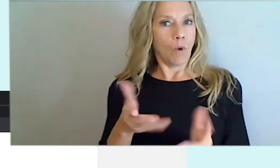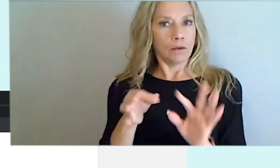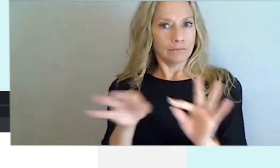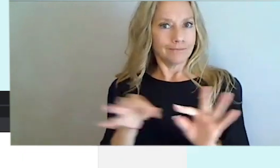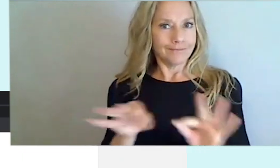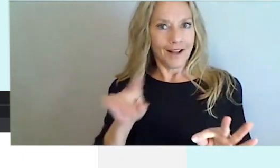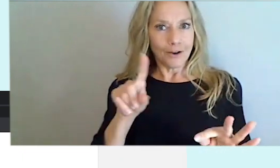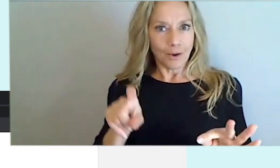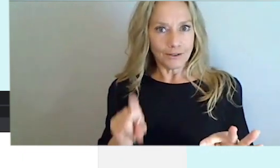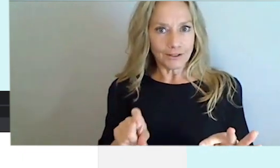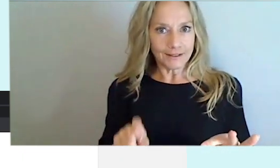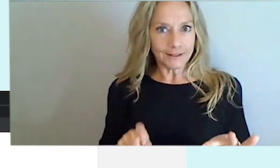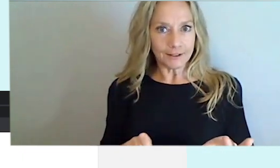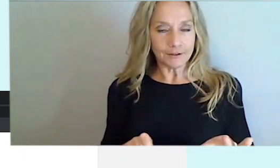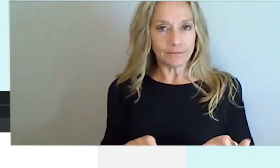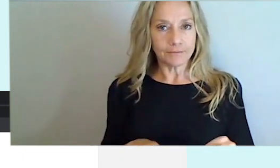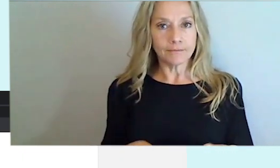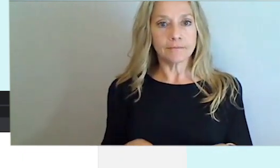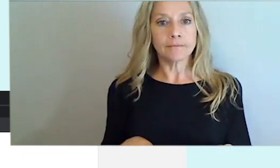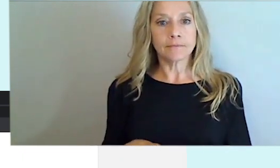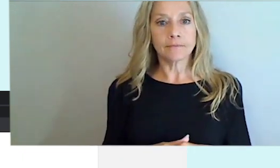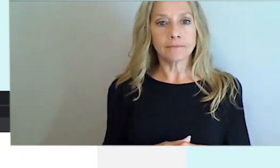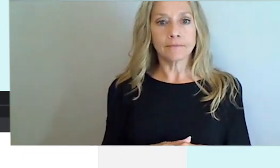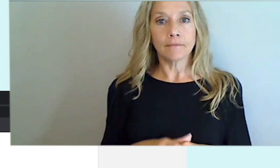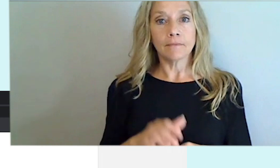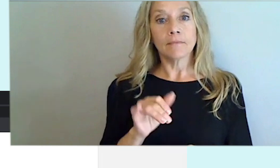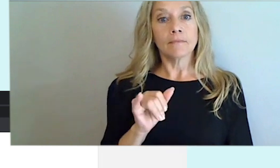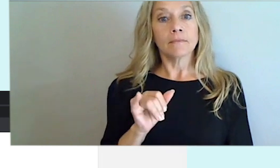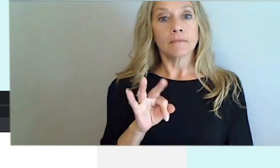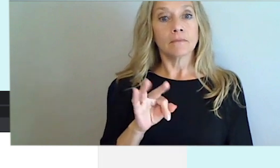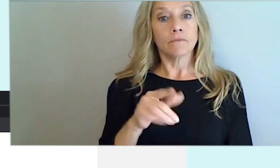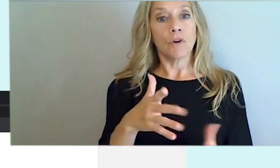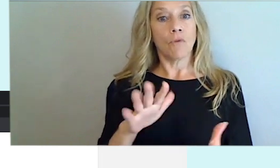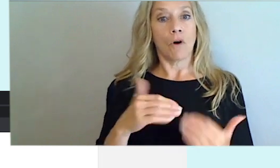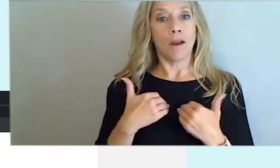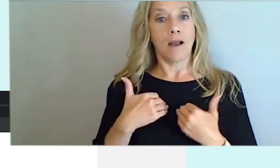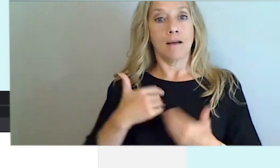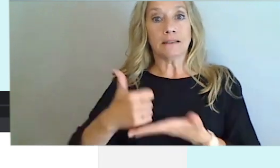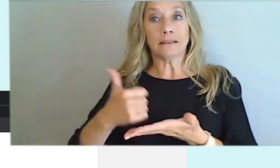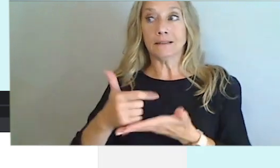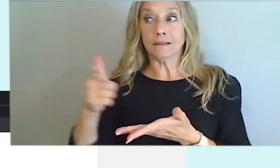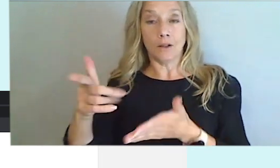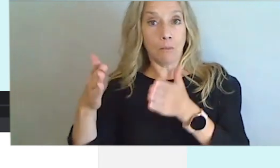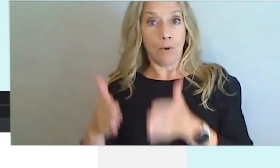If you already have an assisting person on file, the information would display and you would need to review